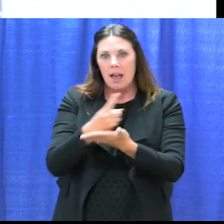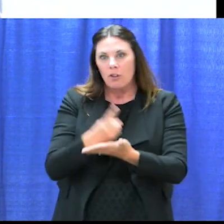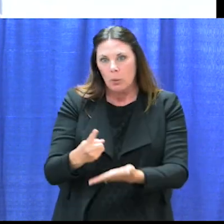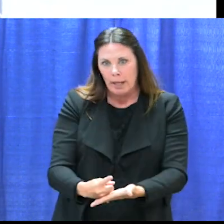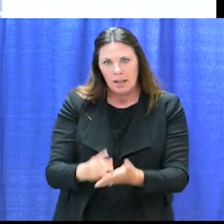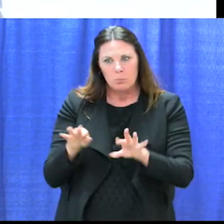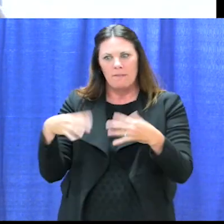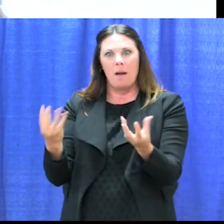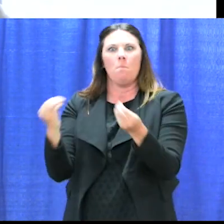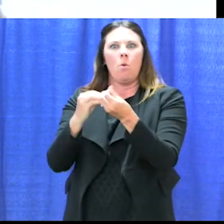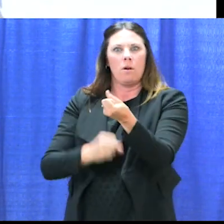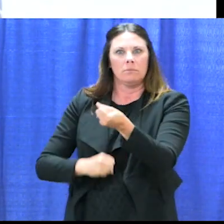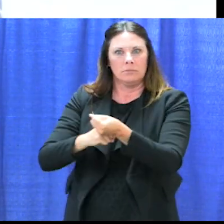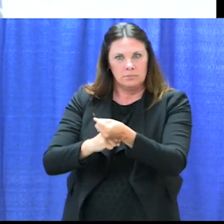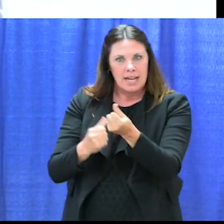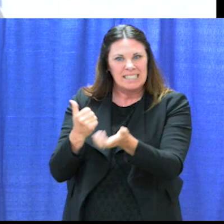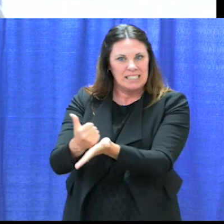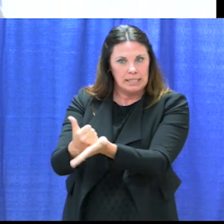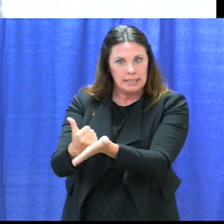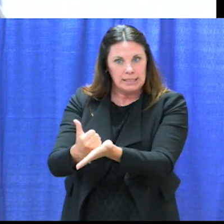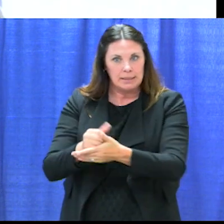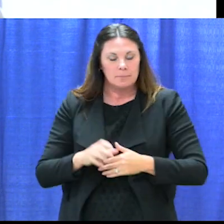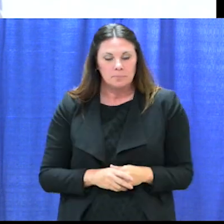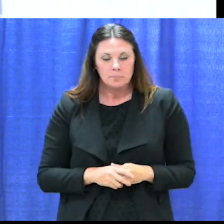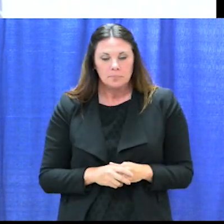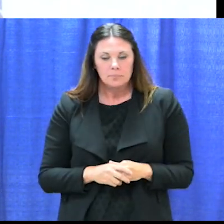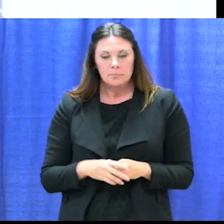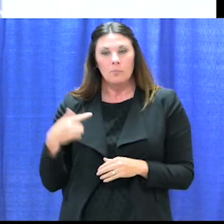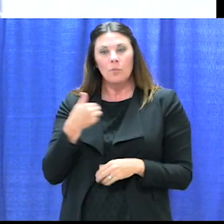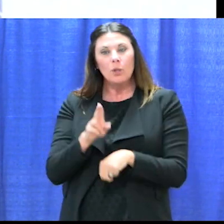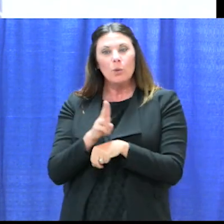And finally our program Amazon future engineer and boot-up elementary computer science initiatives